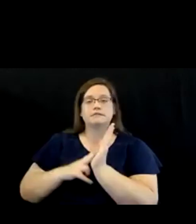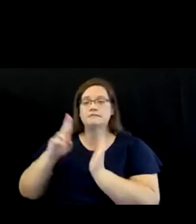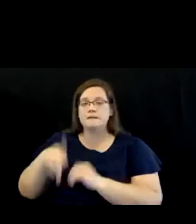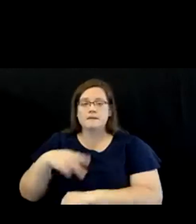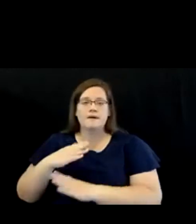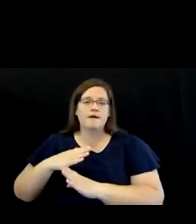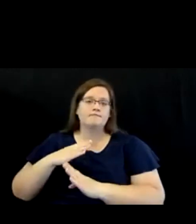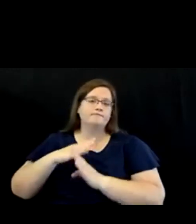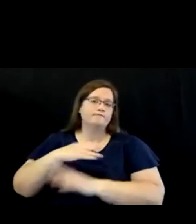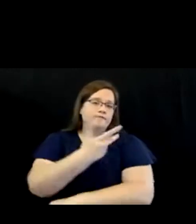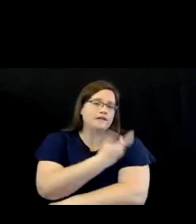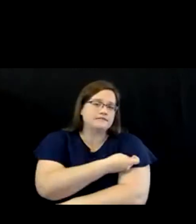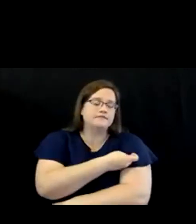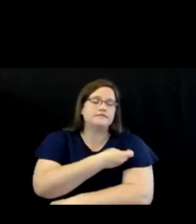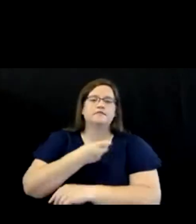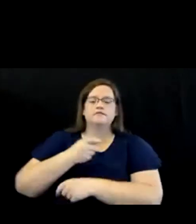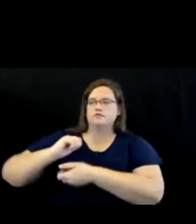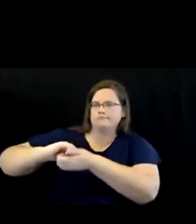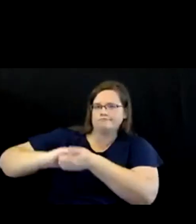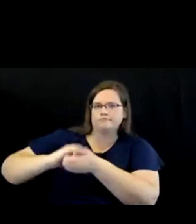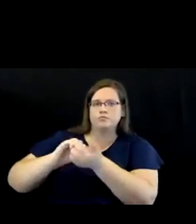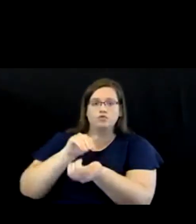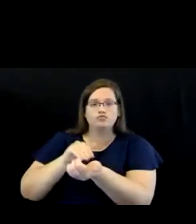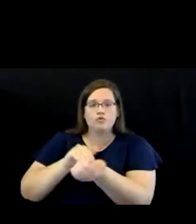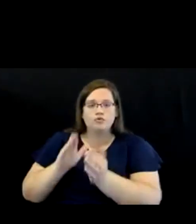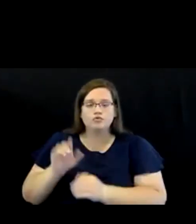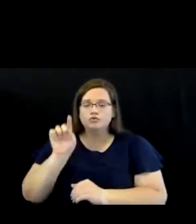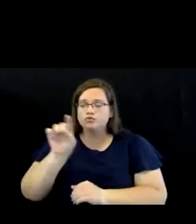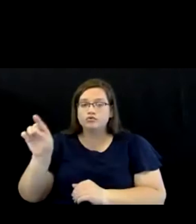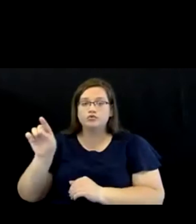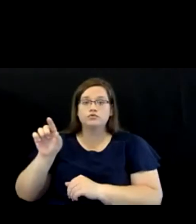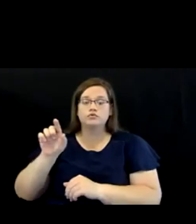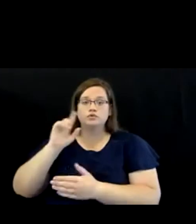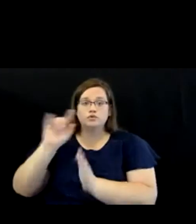transportation providers to identify and even reserve and in some cases pay